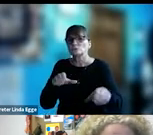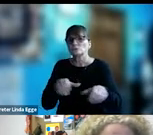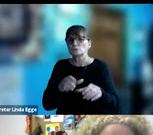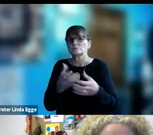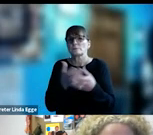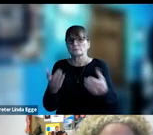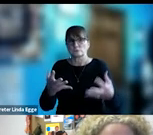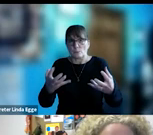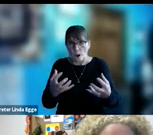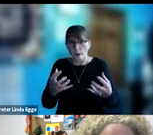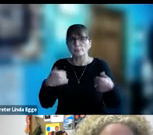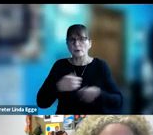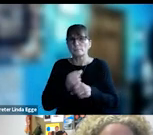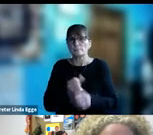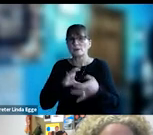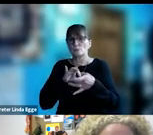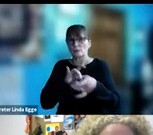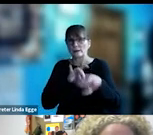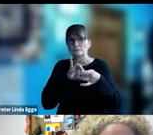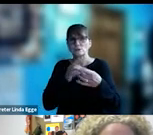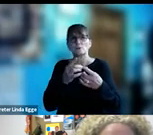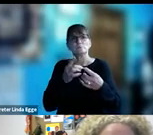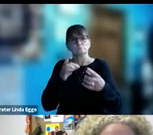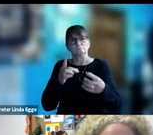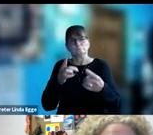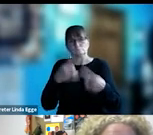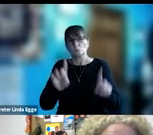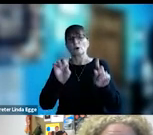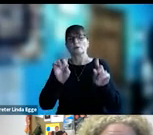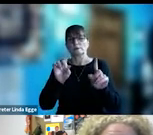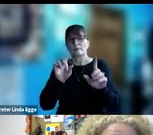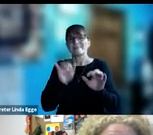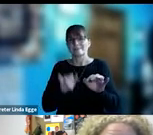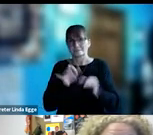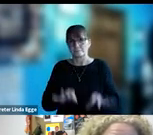but making relationships is really, really important, especially for substance use.